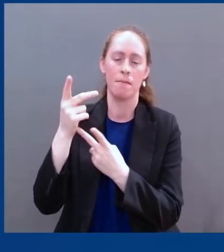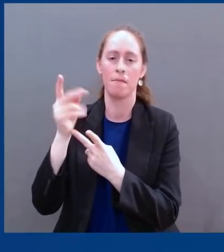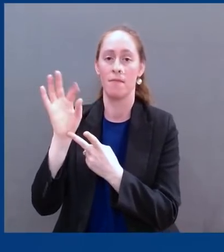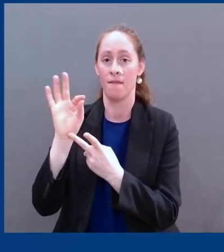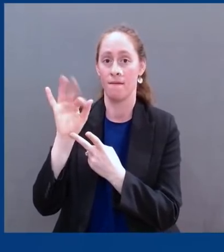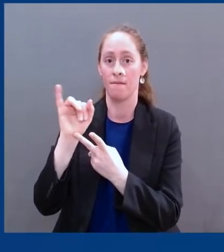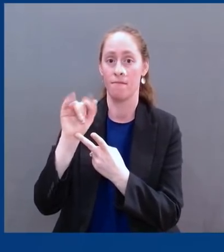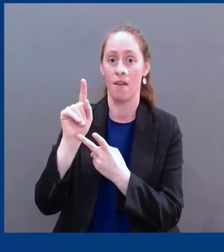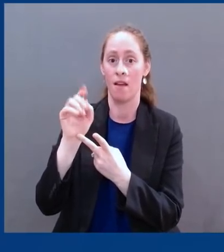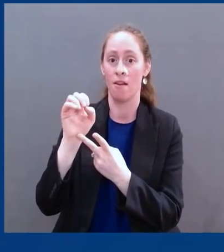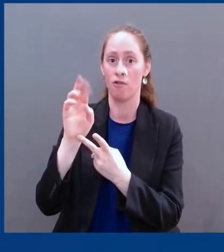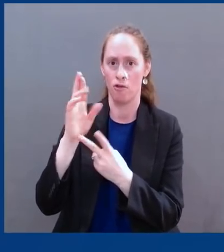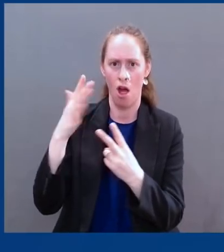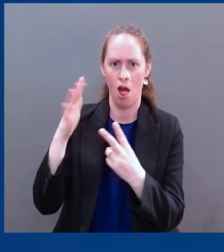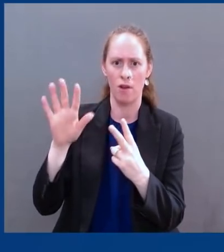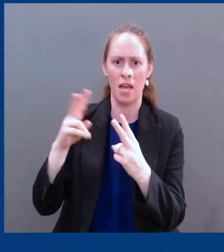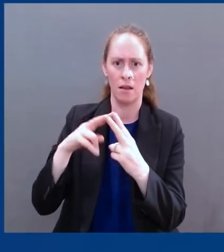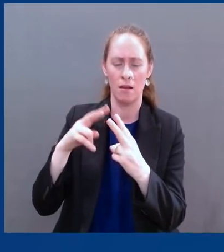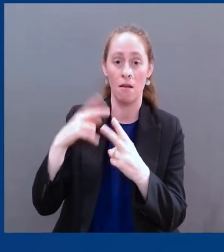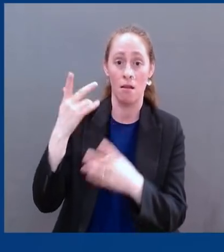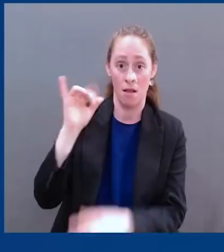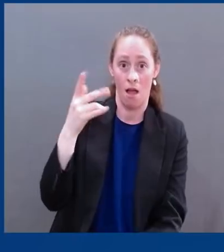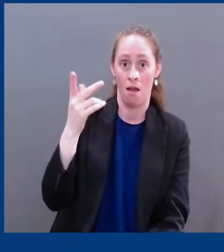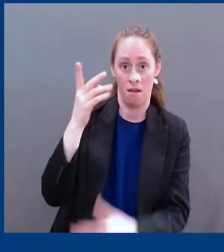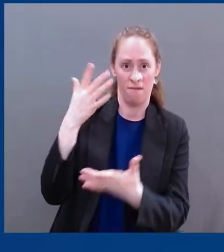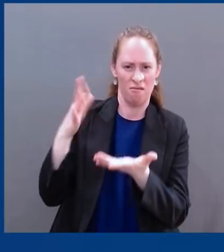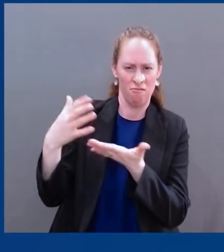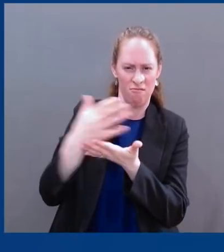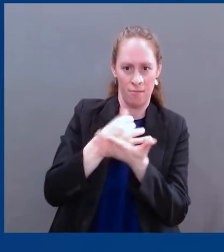by those companies to the FDA to make a determination